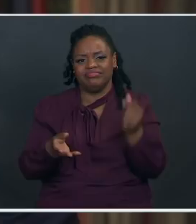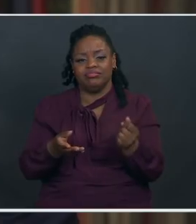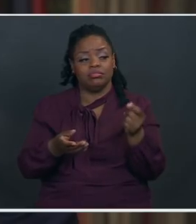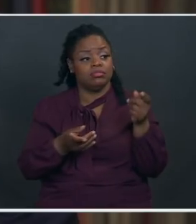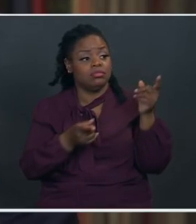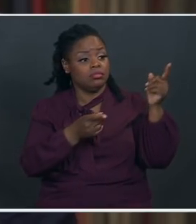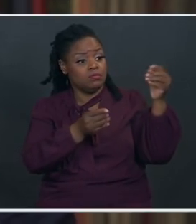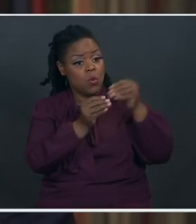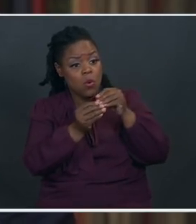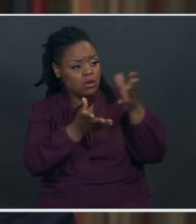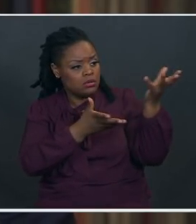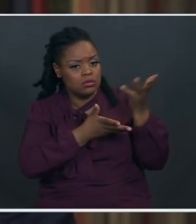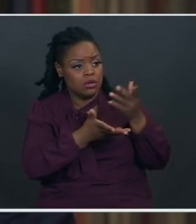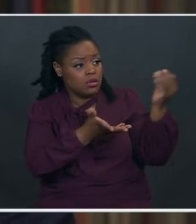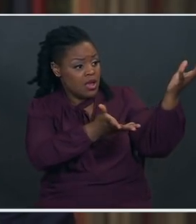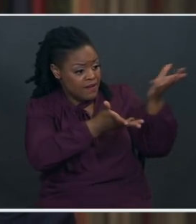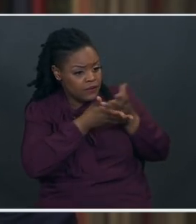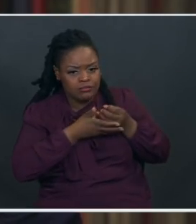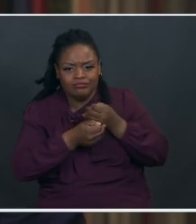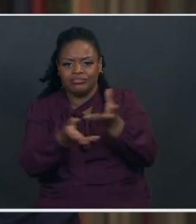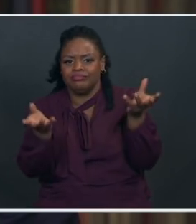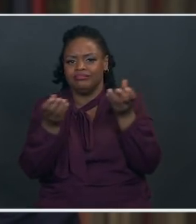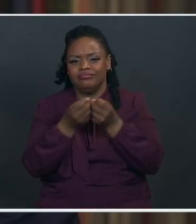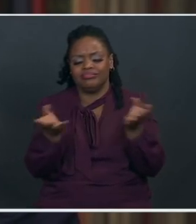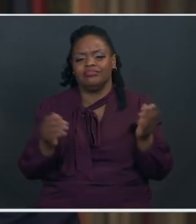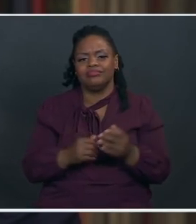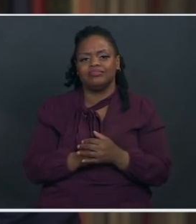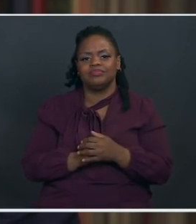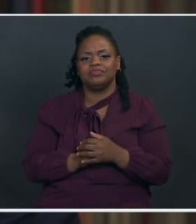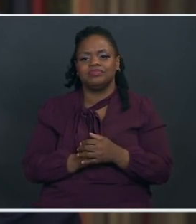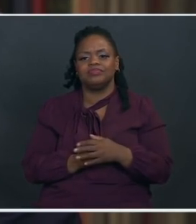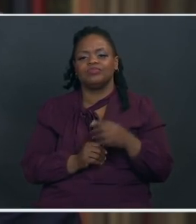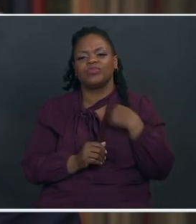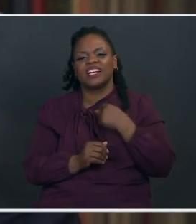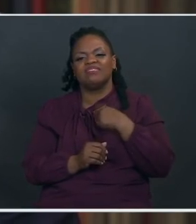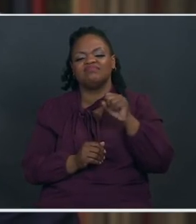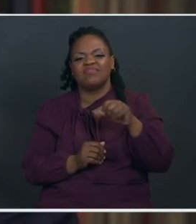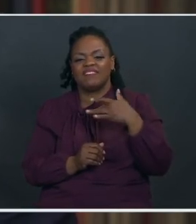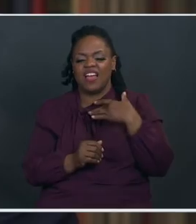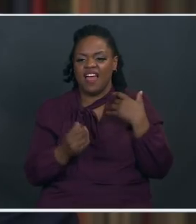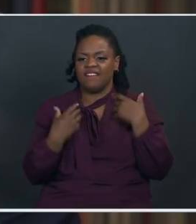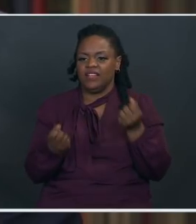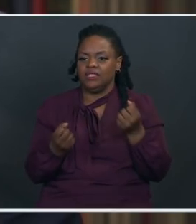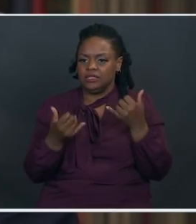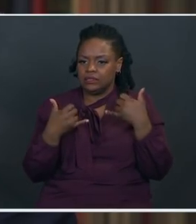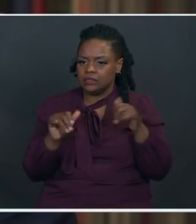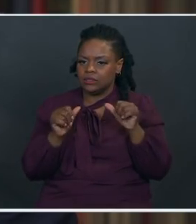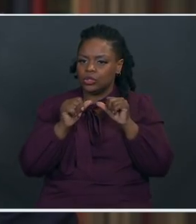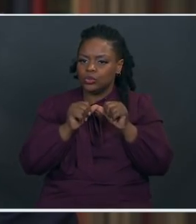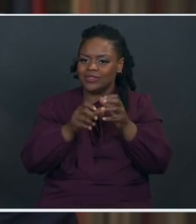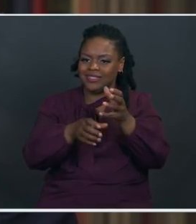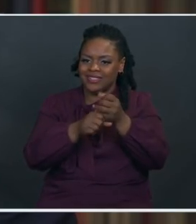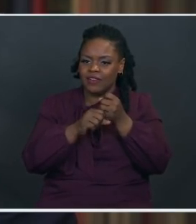And we are confident that we will receive the supply on a rolling basis from the manufacturers to allow us to continue to do so.